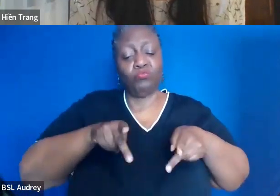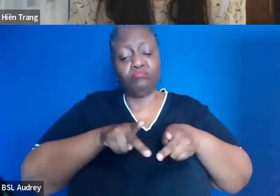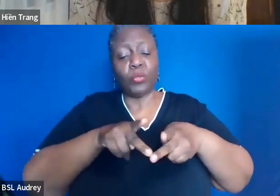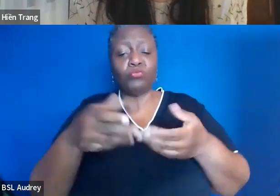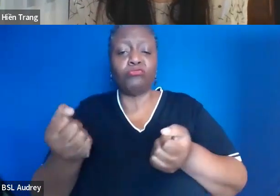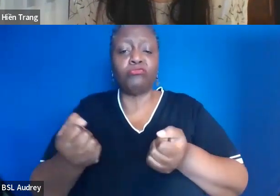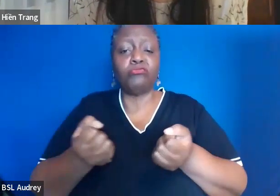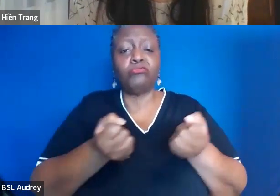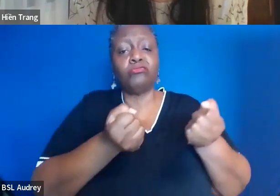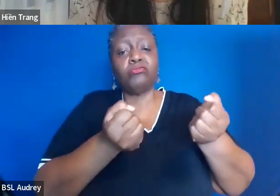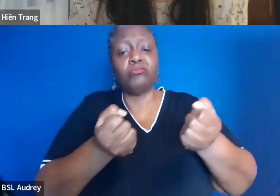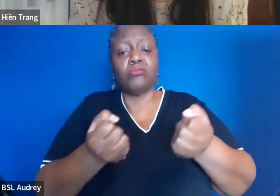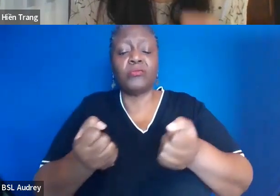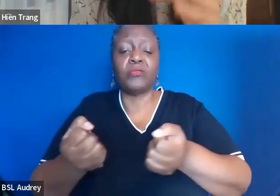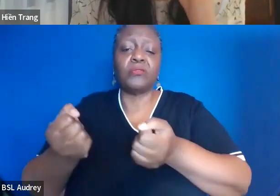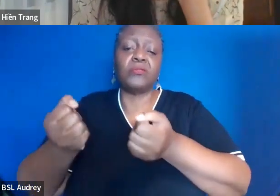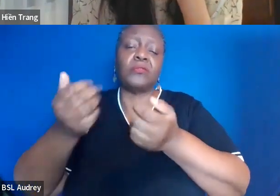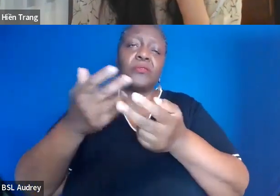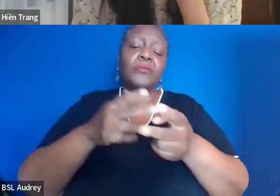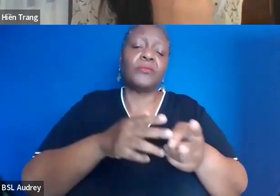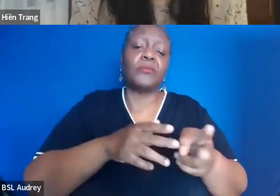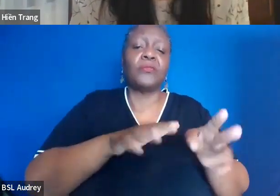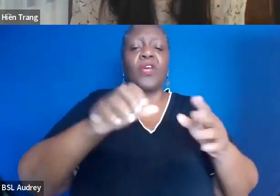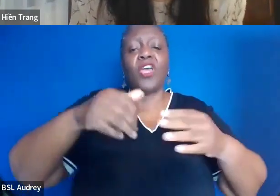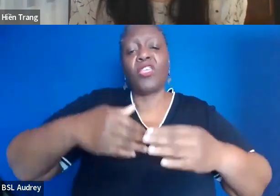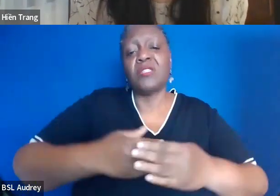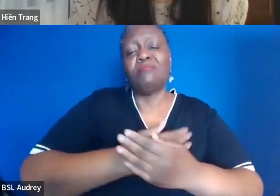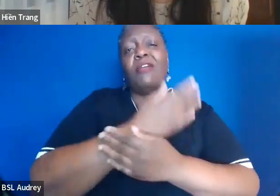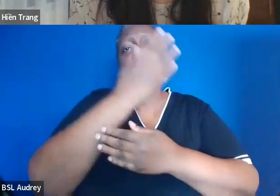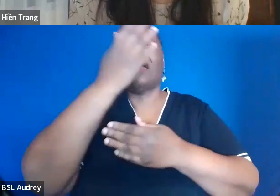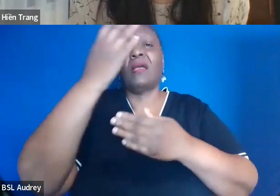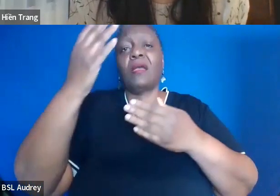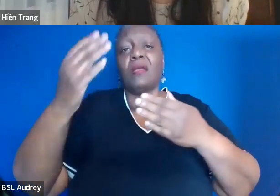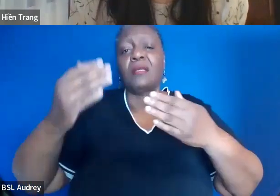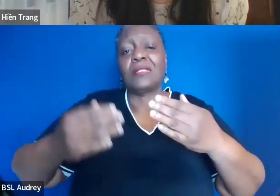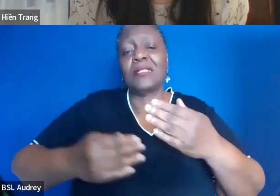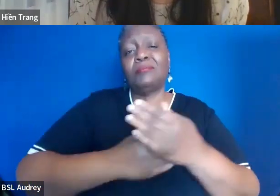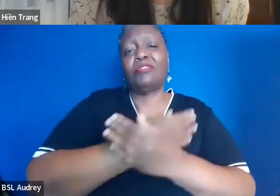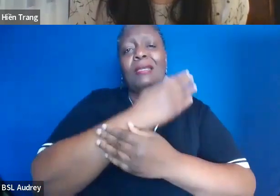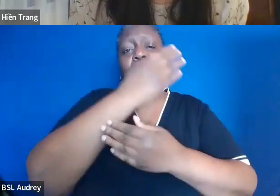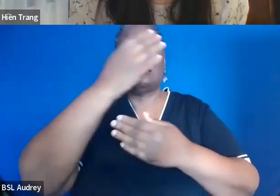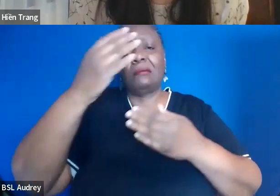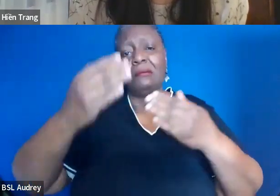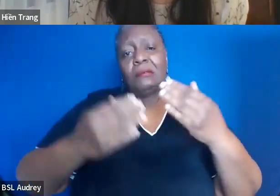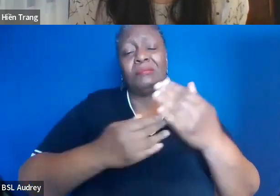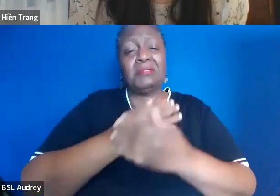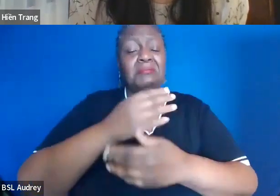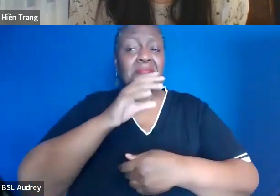She drifts away to three springs past His promise to return from another shore